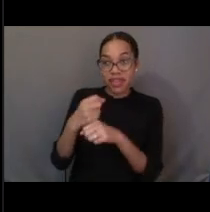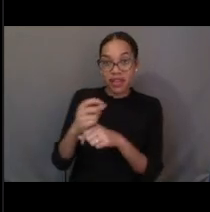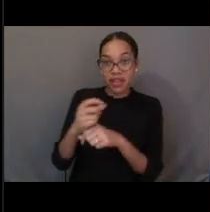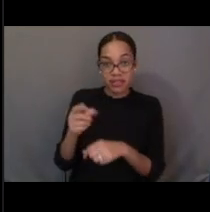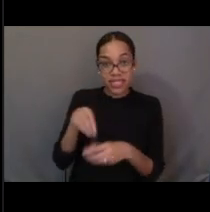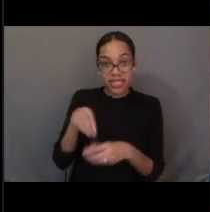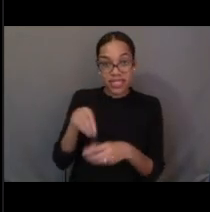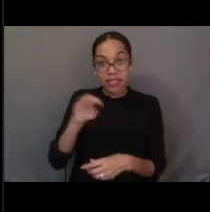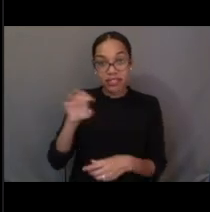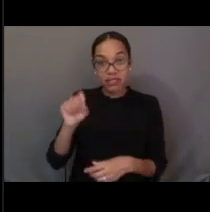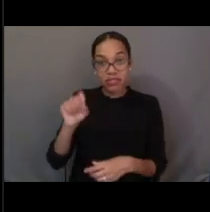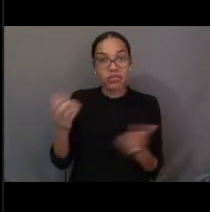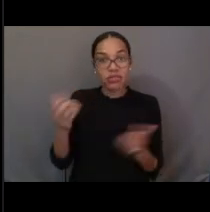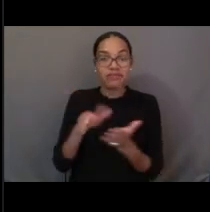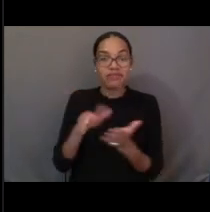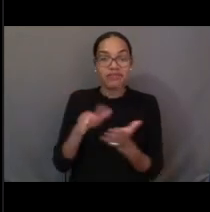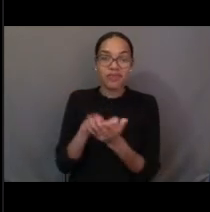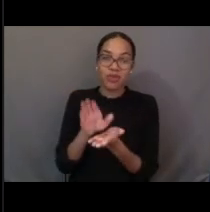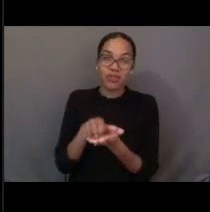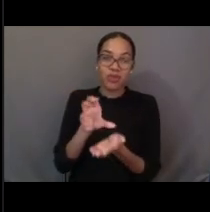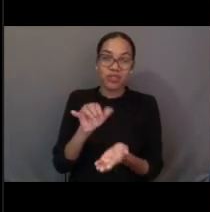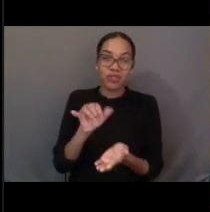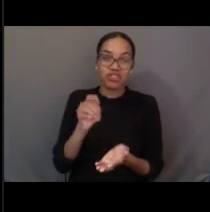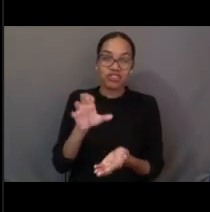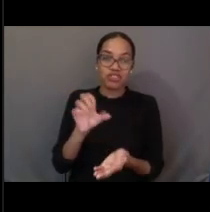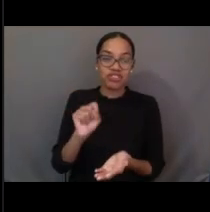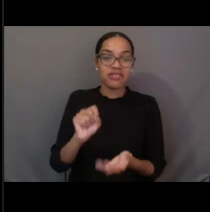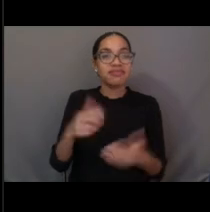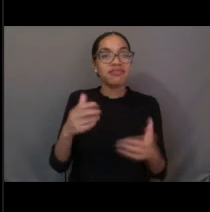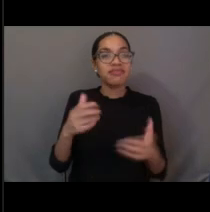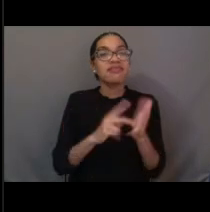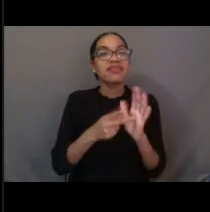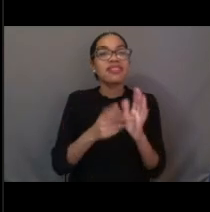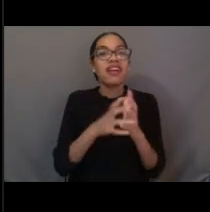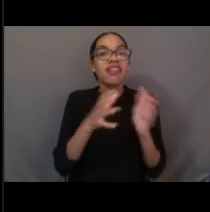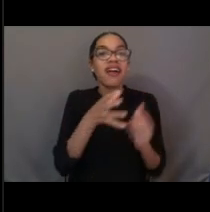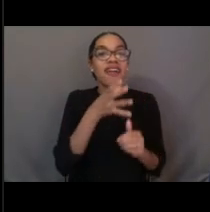That's a lot of oyster farms. And because we are farming so many oysters,